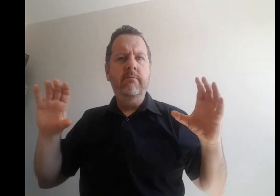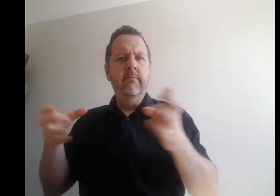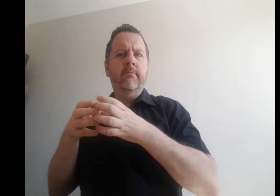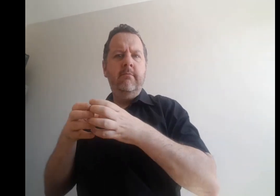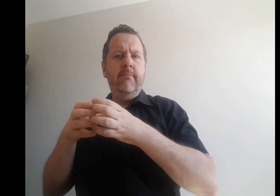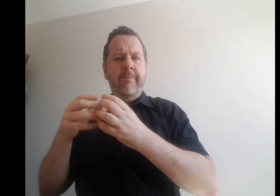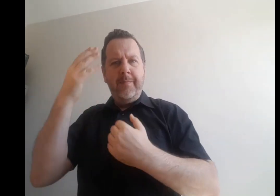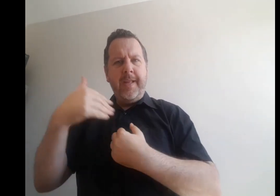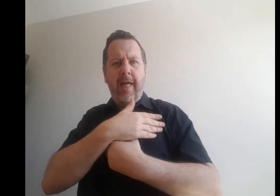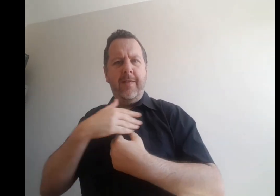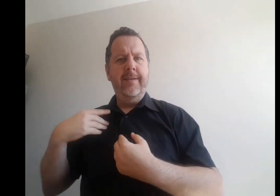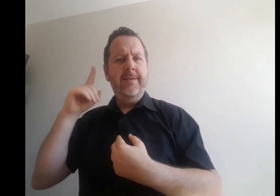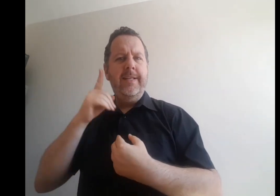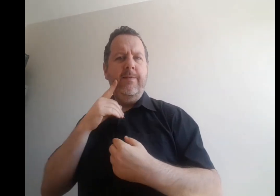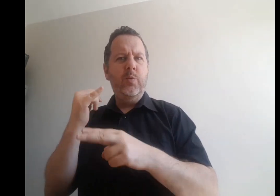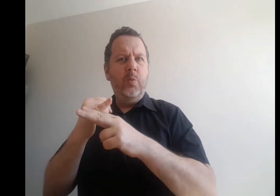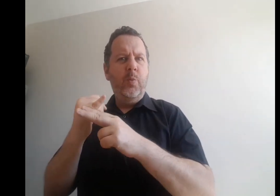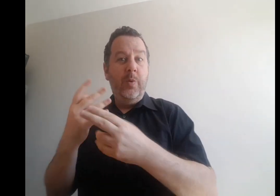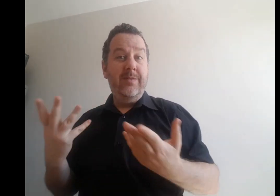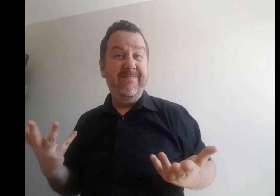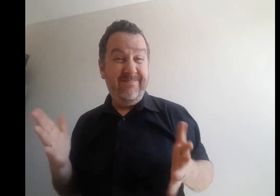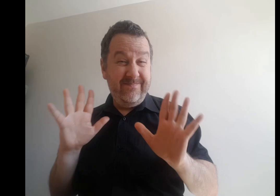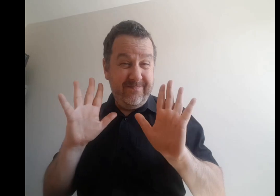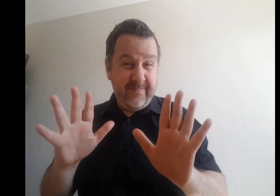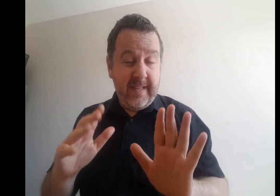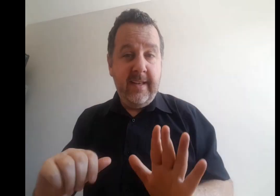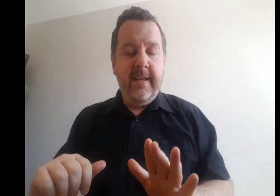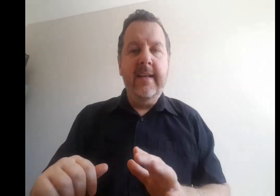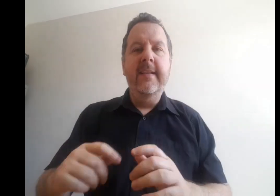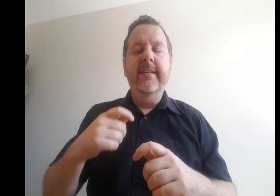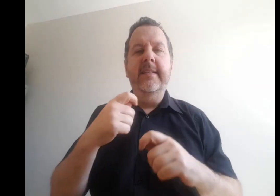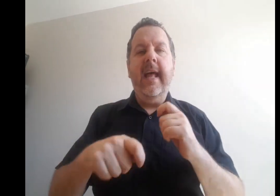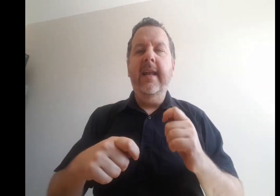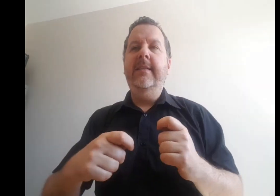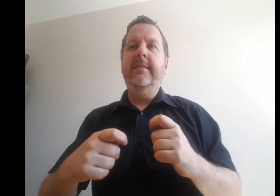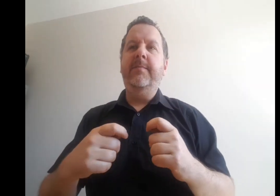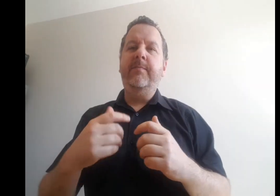we're going to have one of our own. We're going to have a Catholic deaf school.'